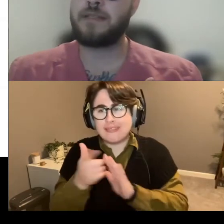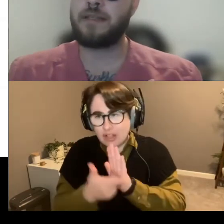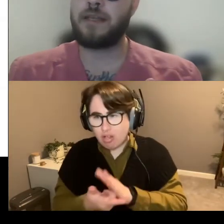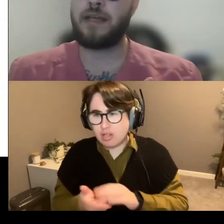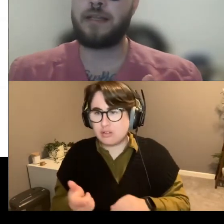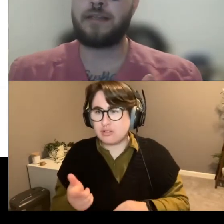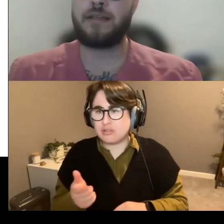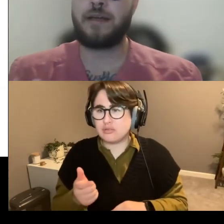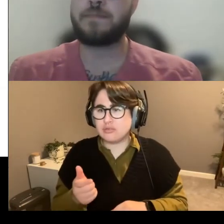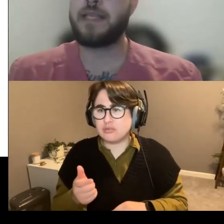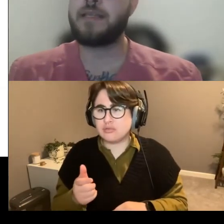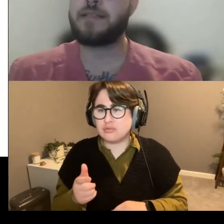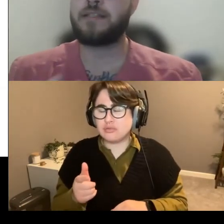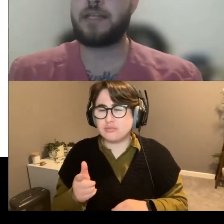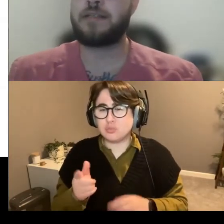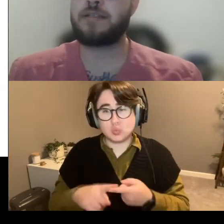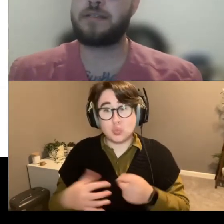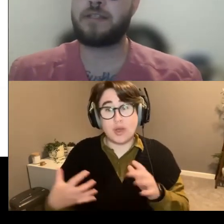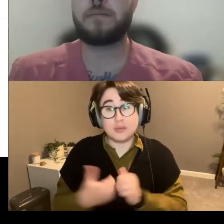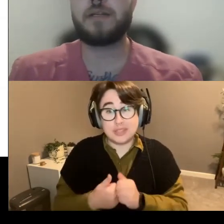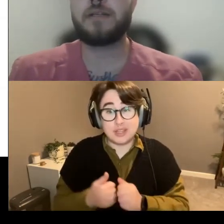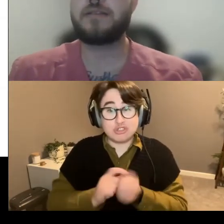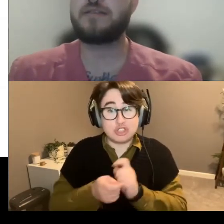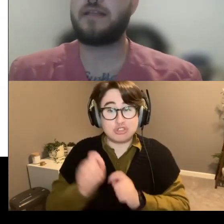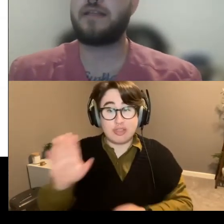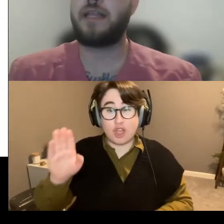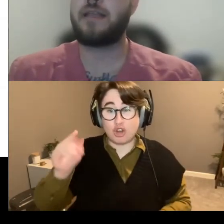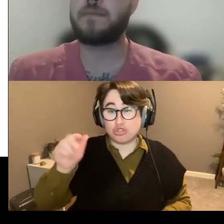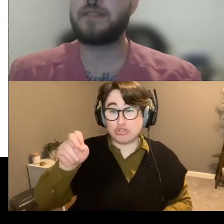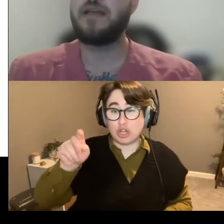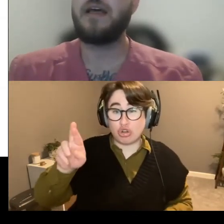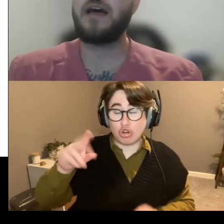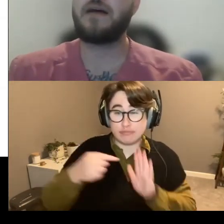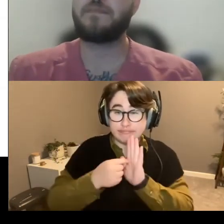to update and change their gender markers and names,